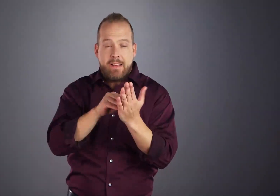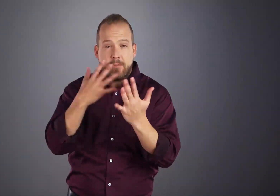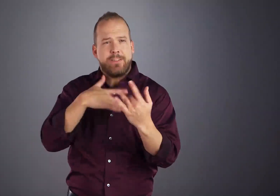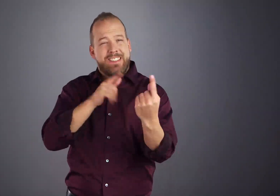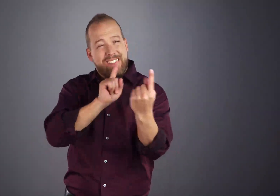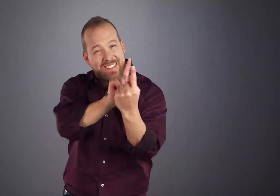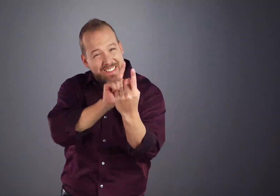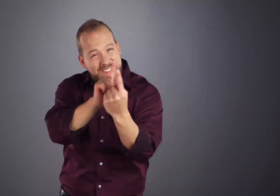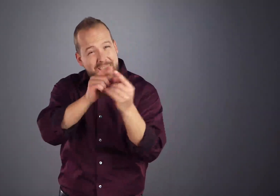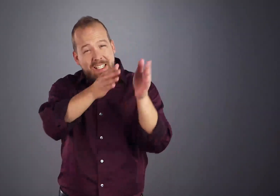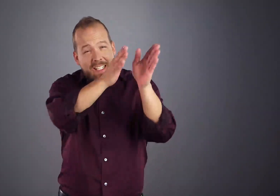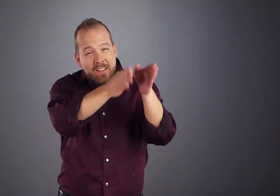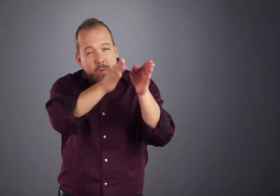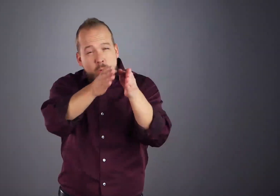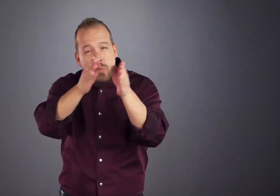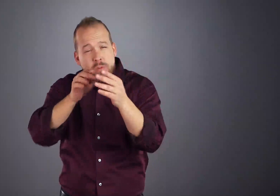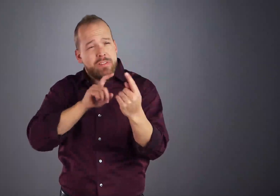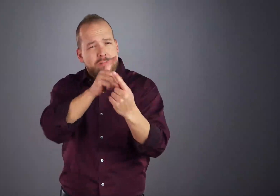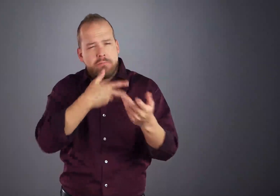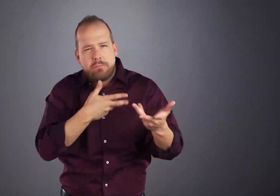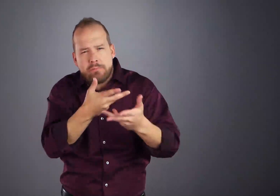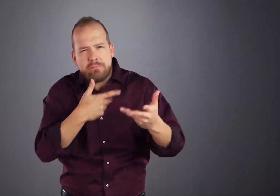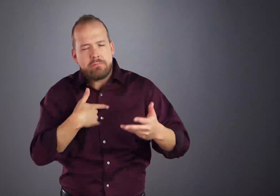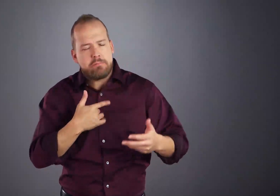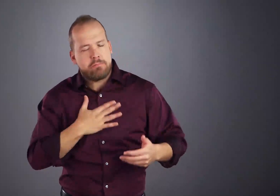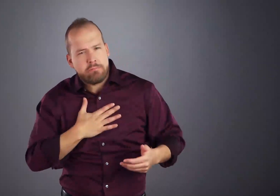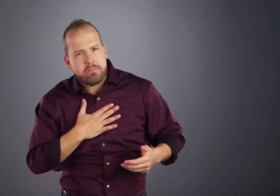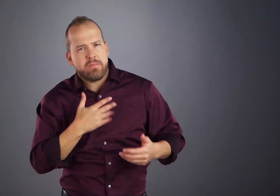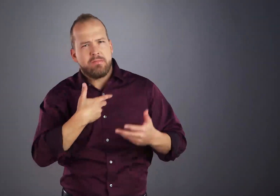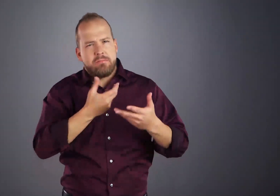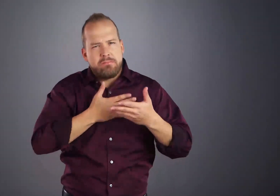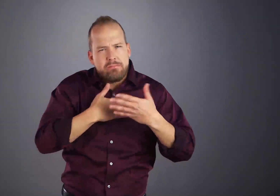Never was I to be critical of them.